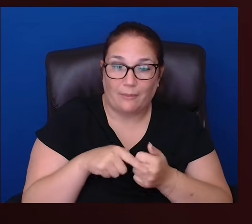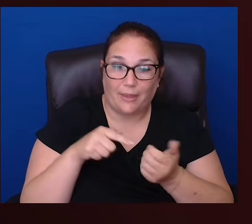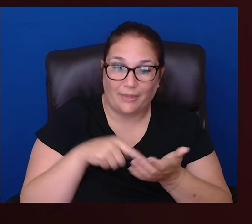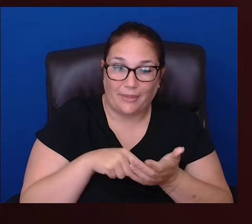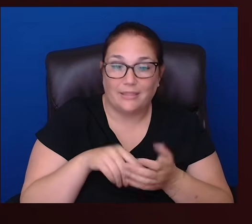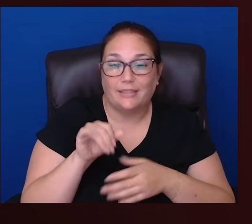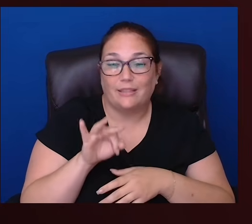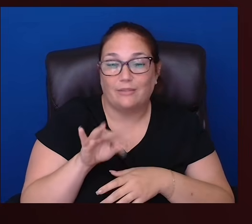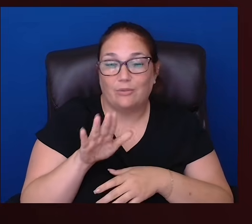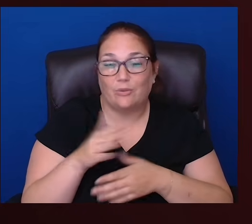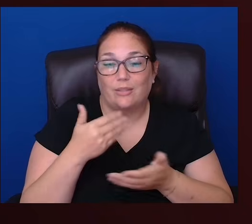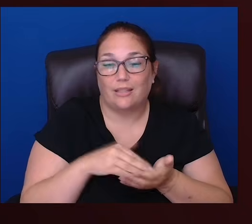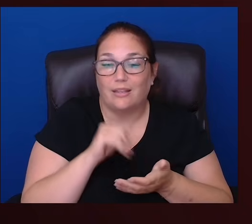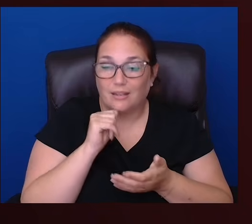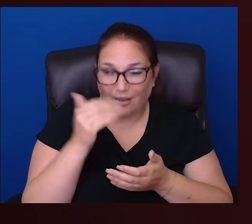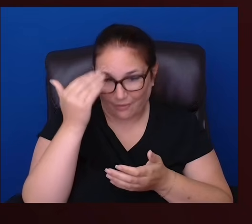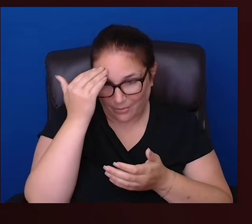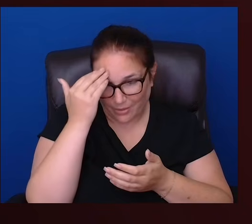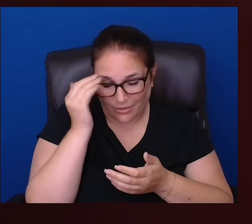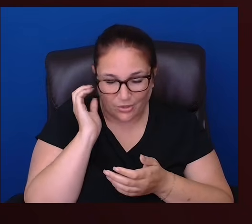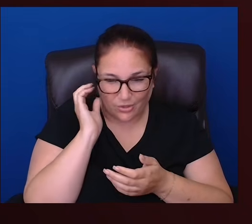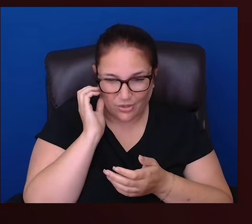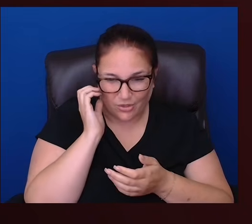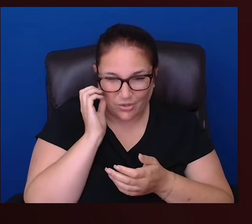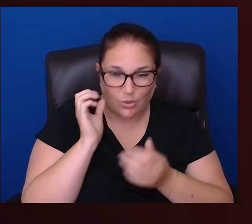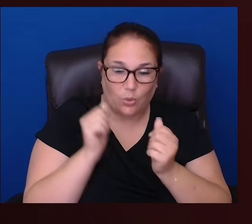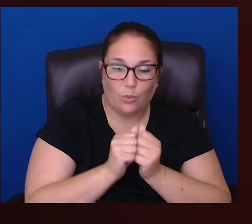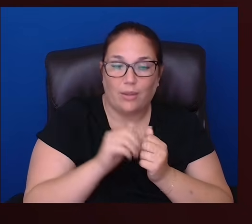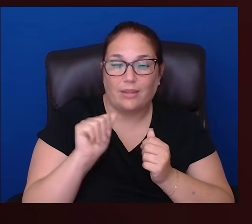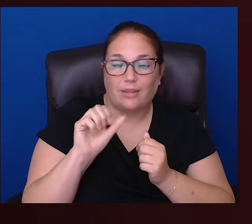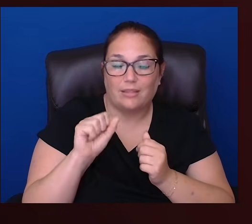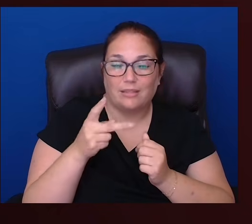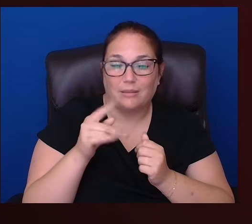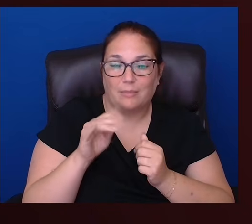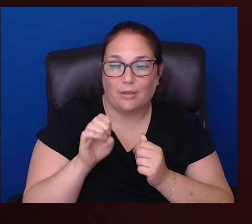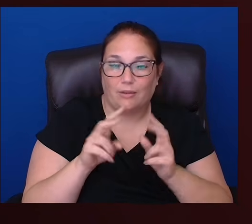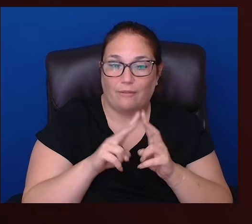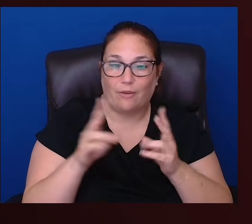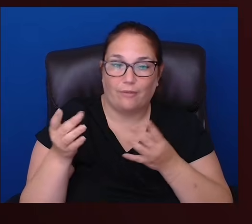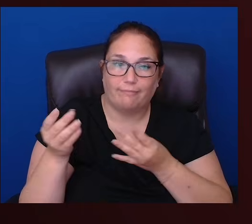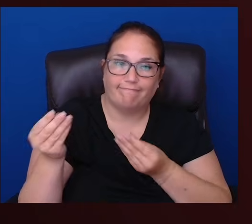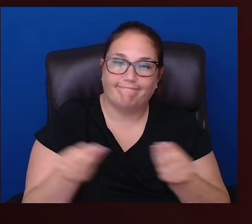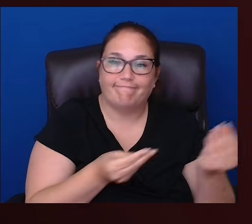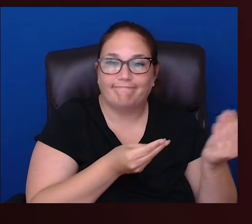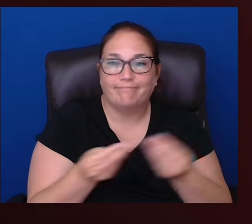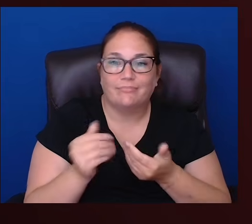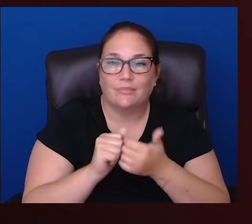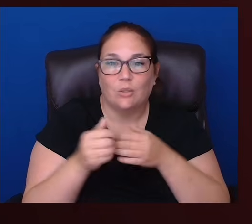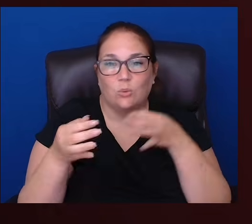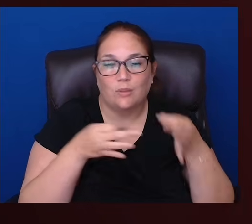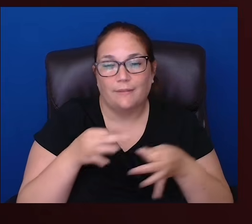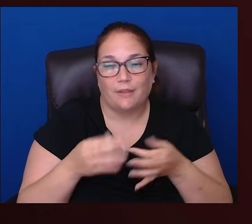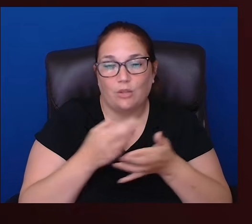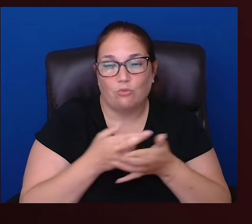not familiar with Aspire, there's a very fluent way that you define the resources in your applications.